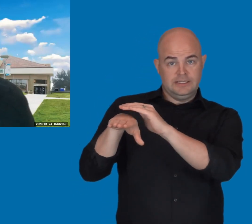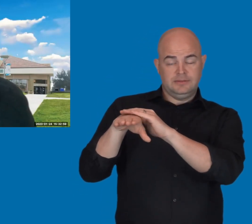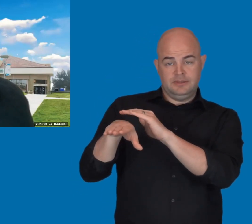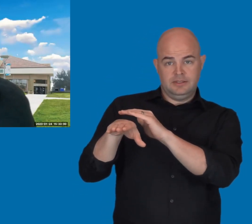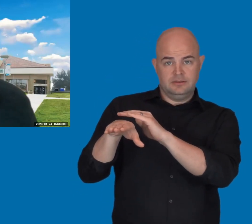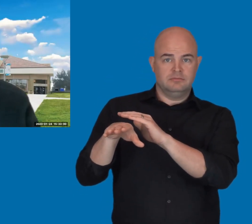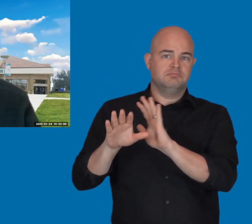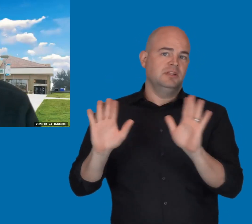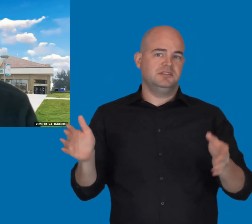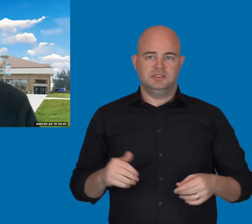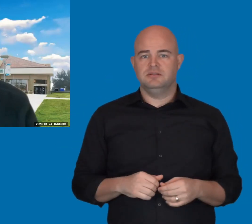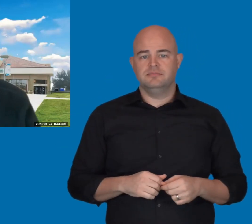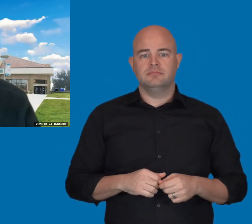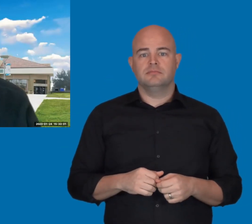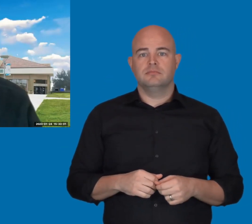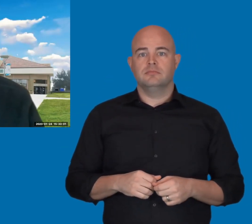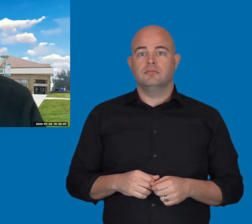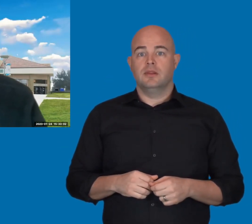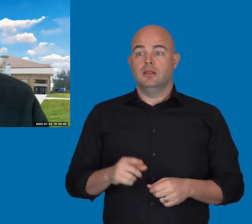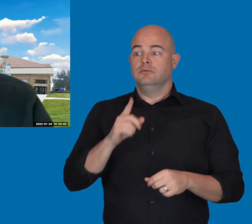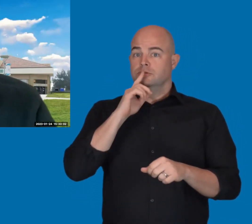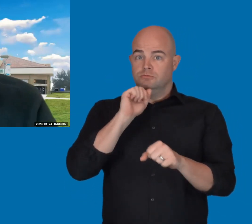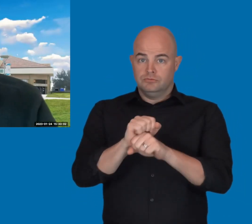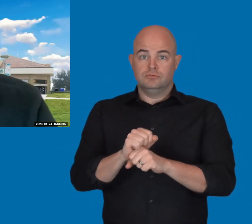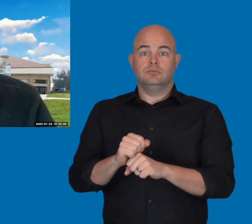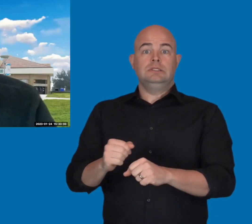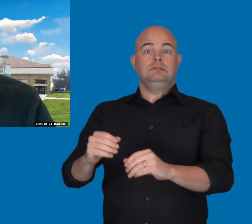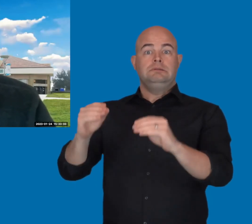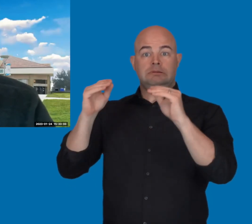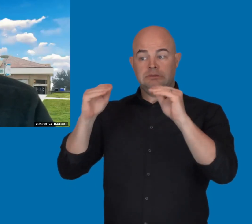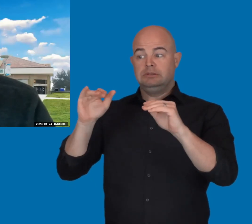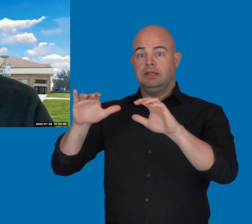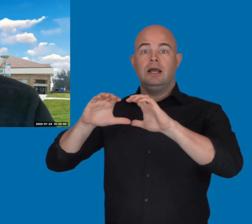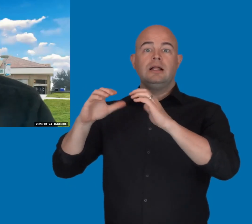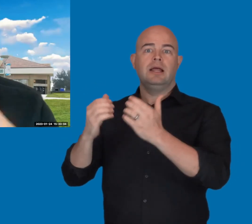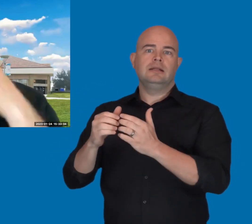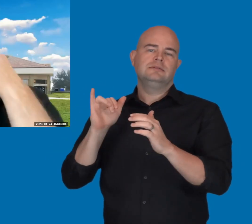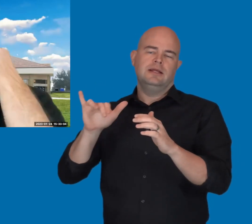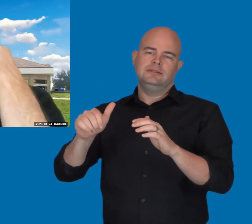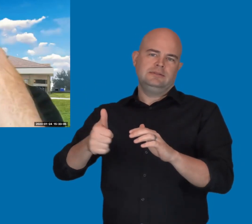For ours it's really just a simple, almost like a checkbox